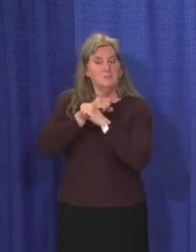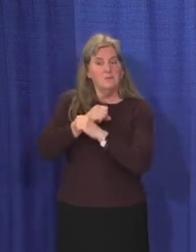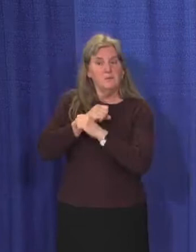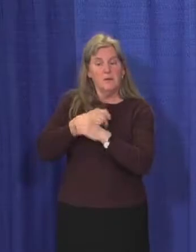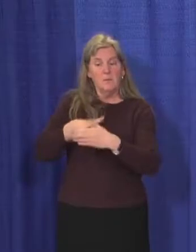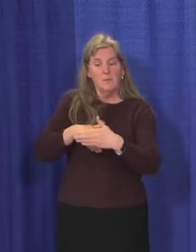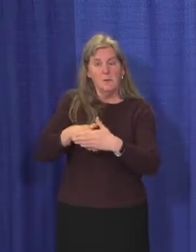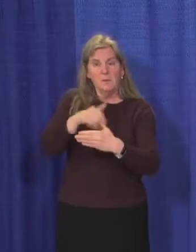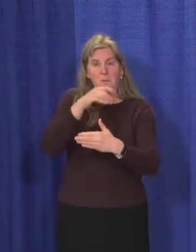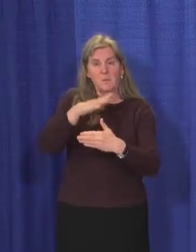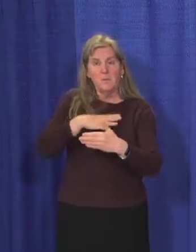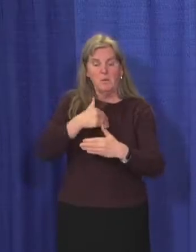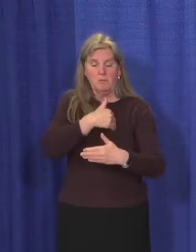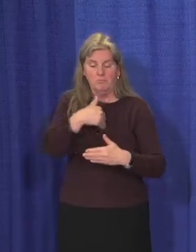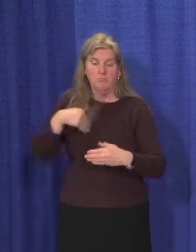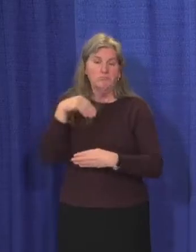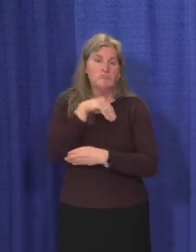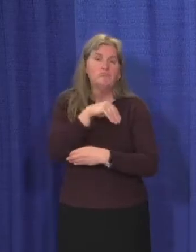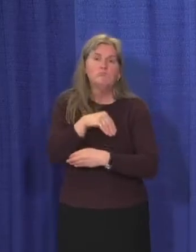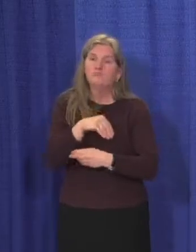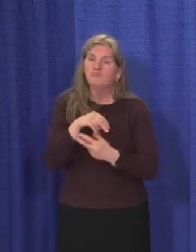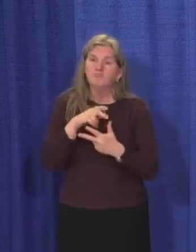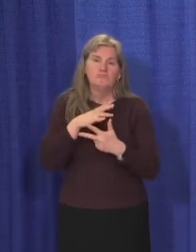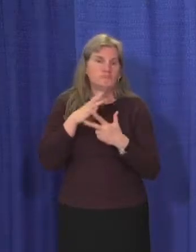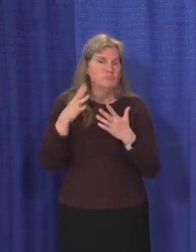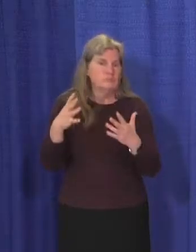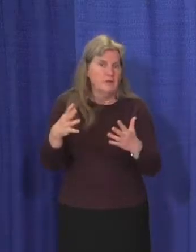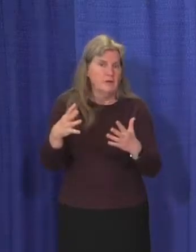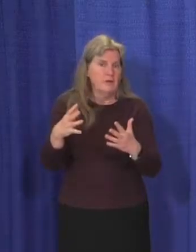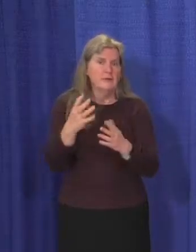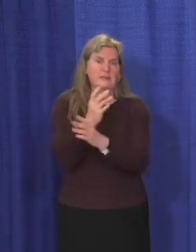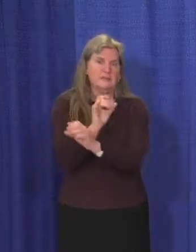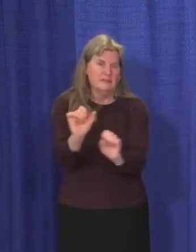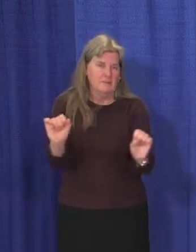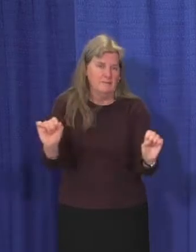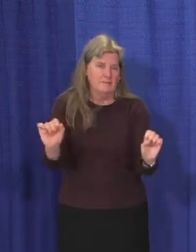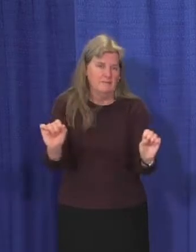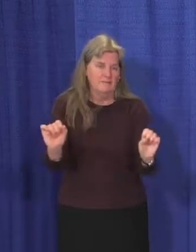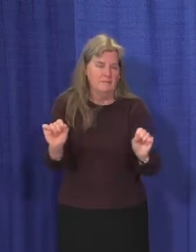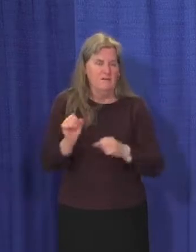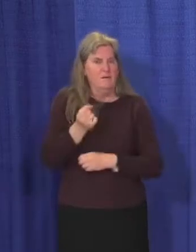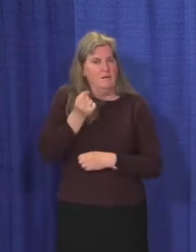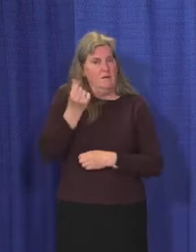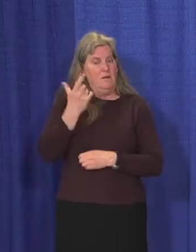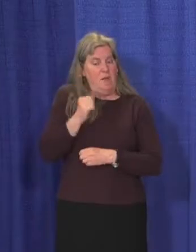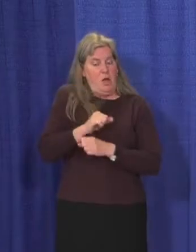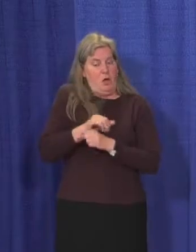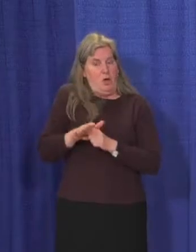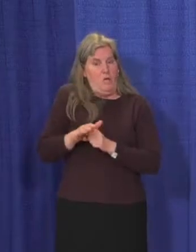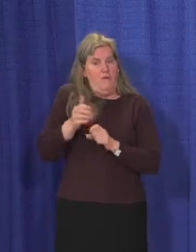pregnancy are for a breast-feeding mother. As these vaccines are